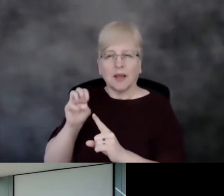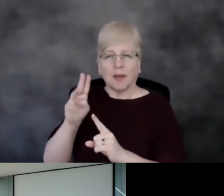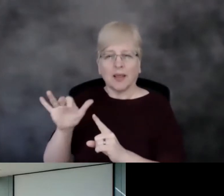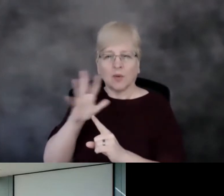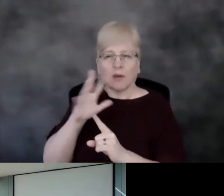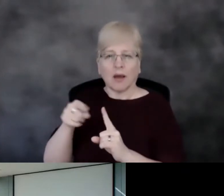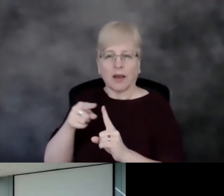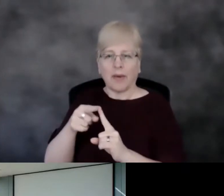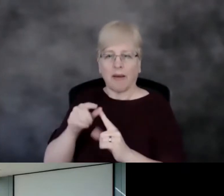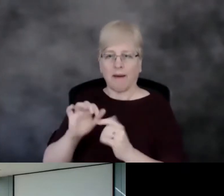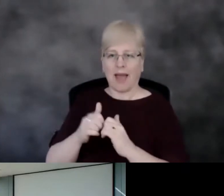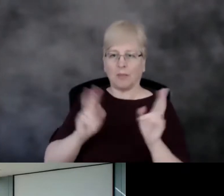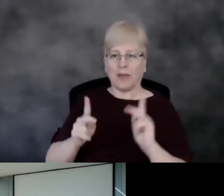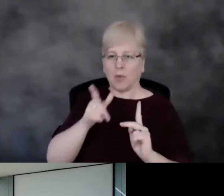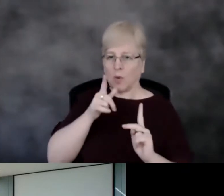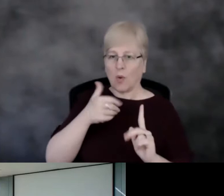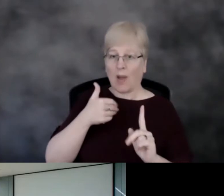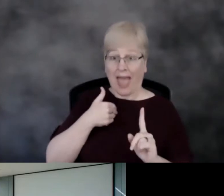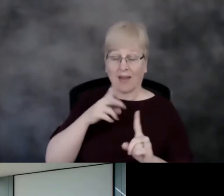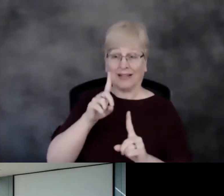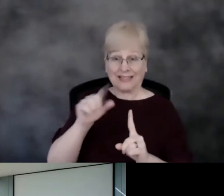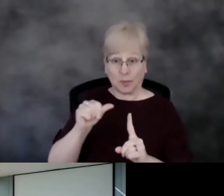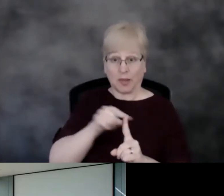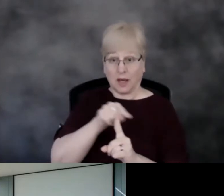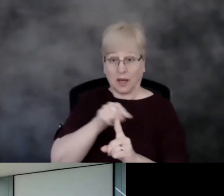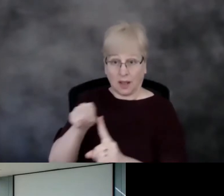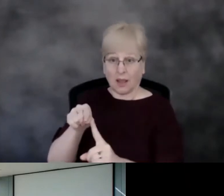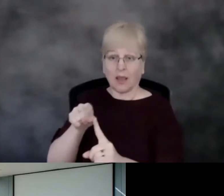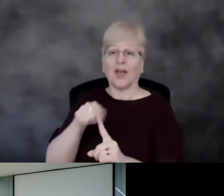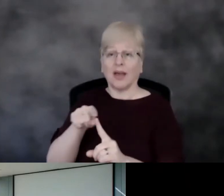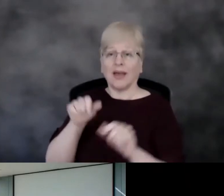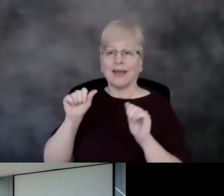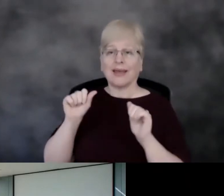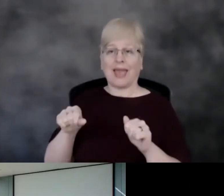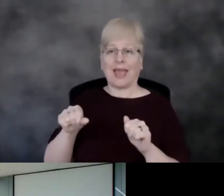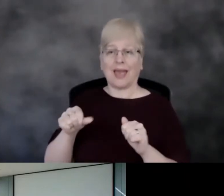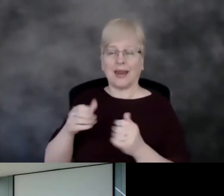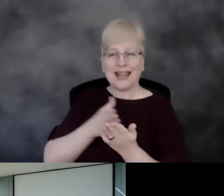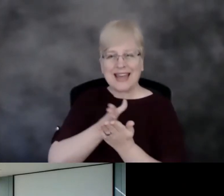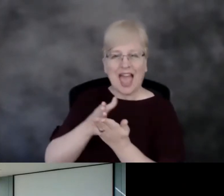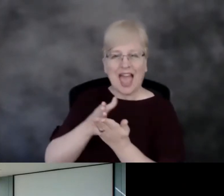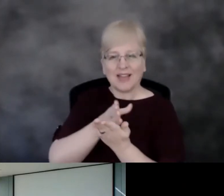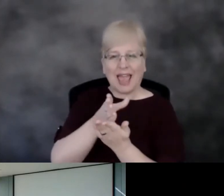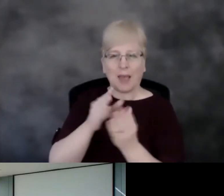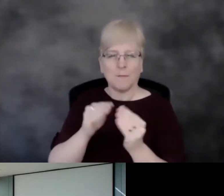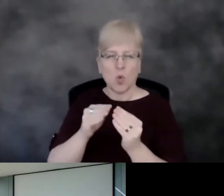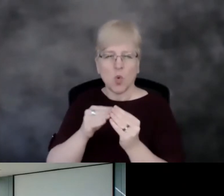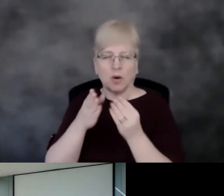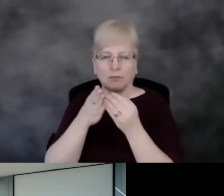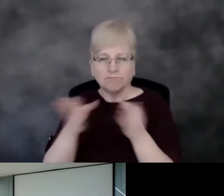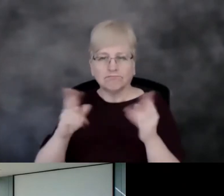16:17:19 can also navigate more general issues with respect to the annual meeting